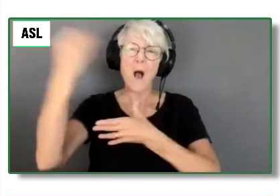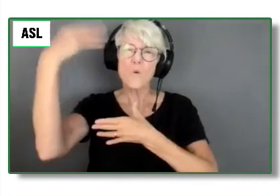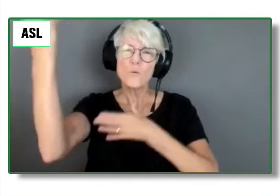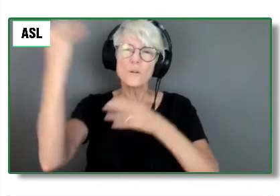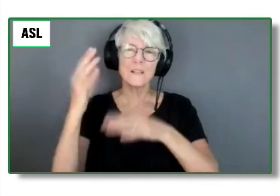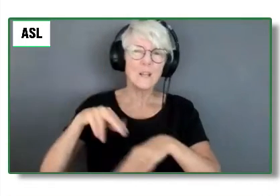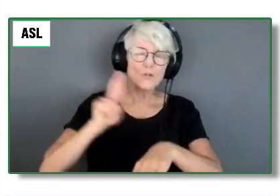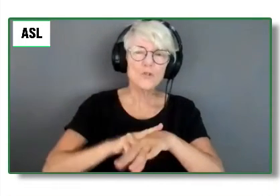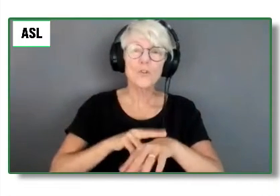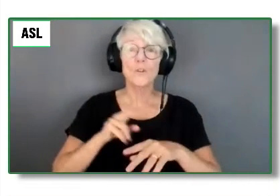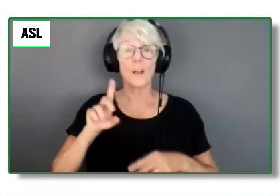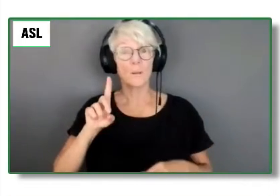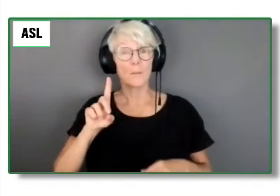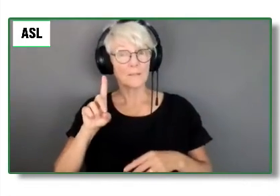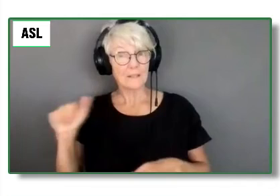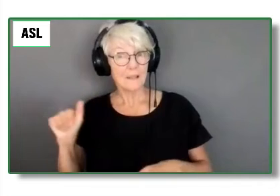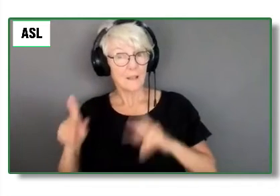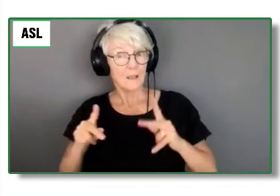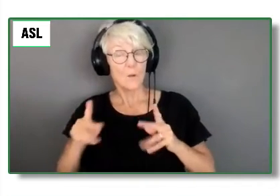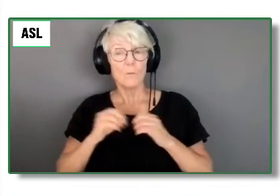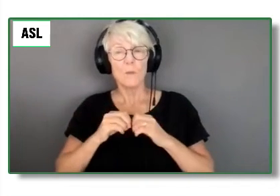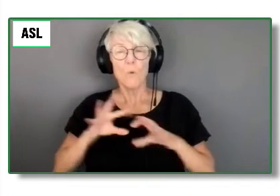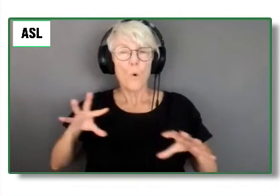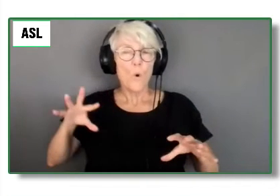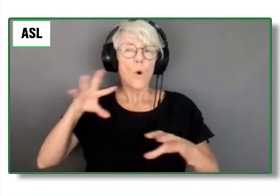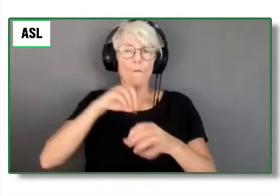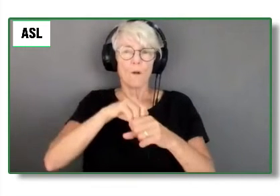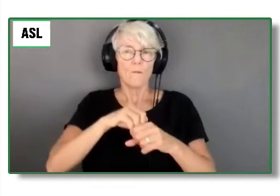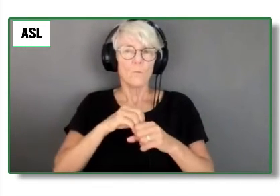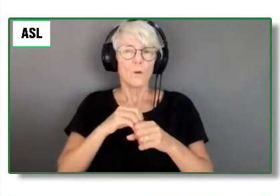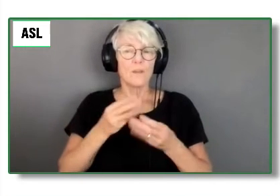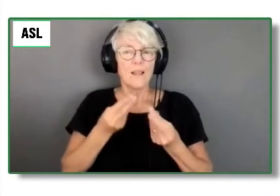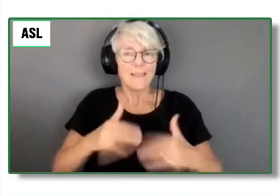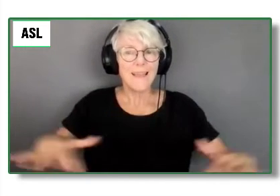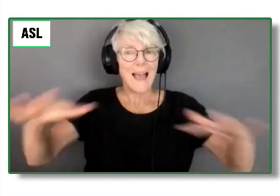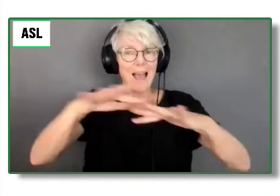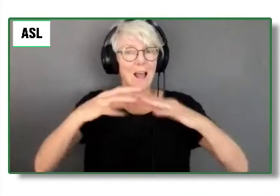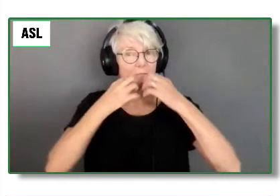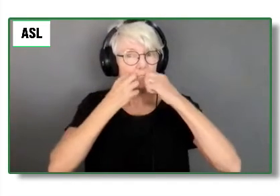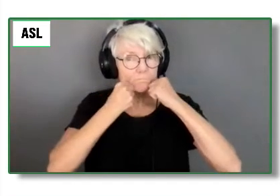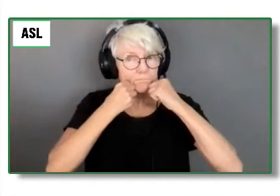interest in land stewardship. I want to thank you and we have posted